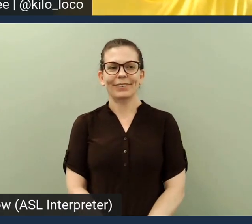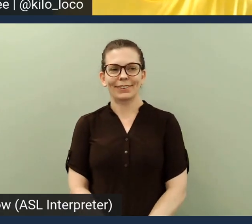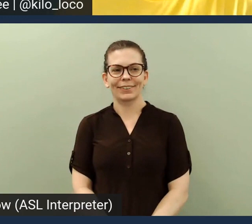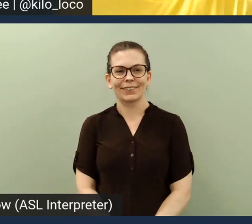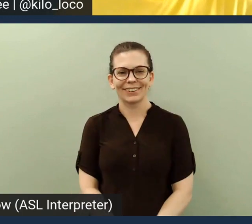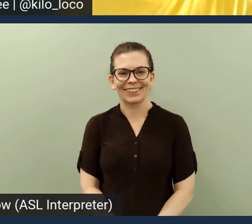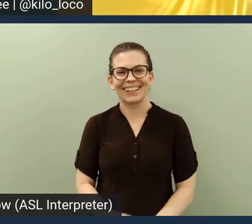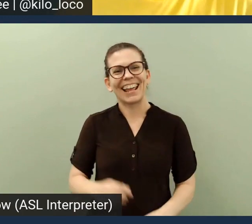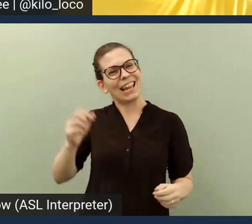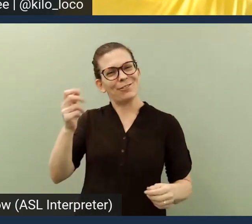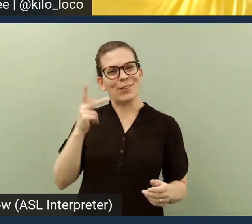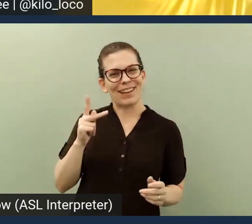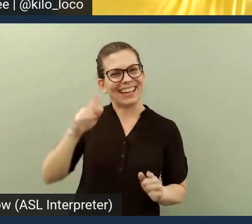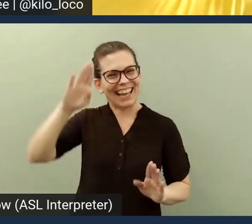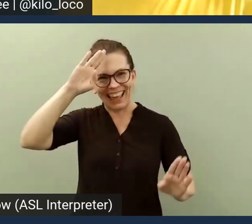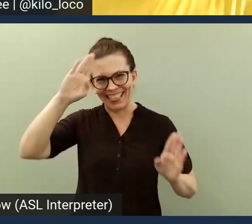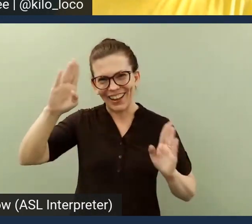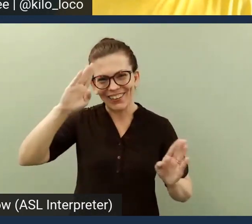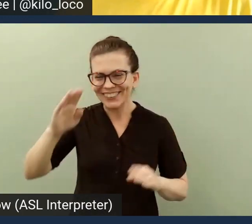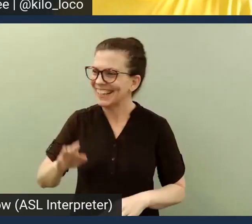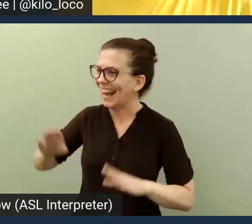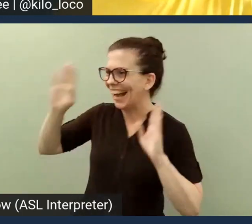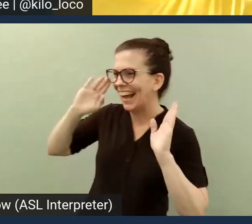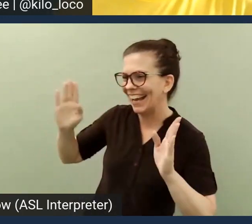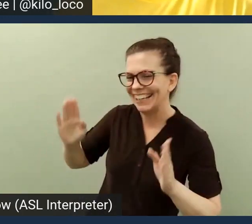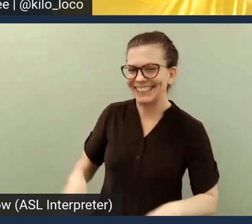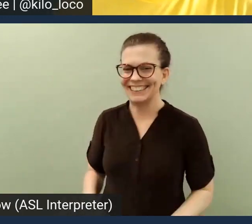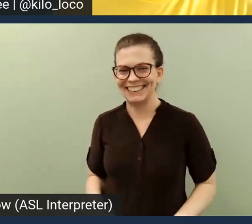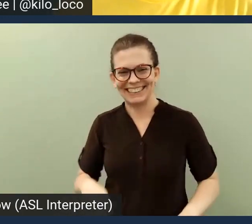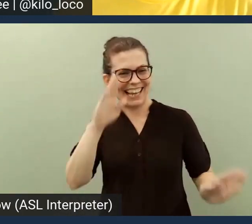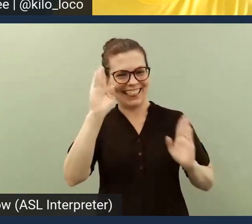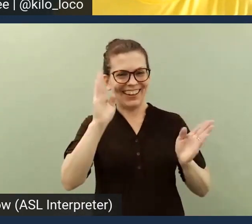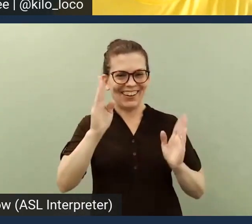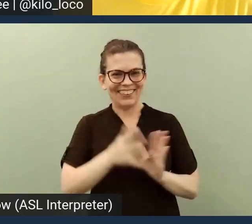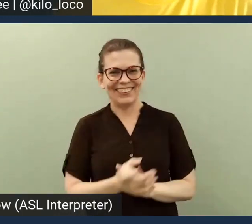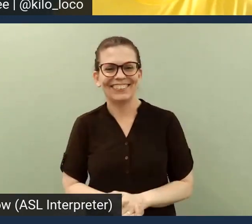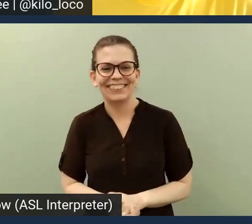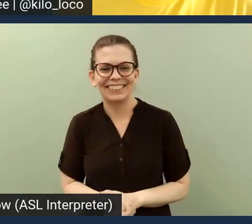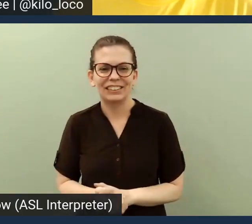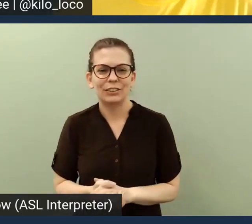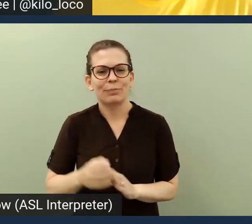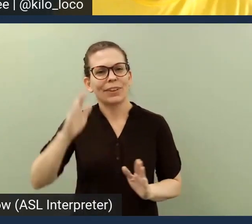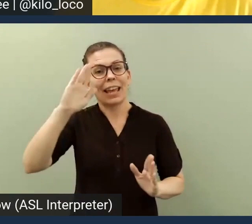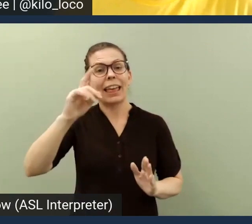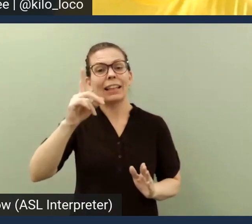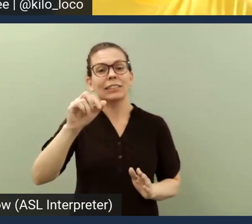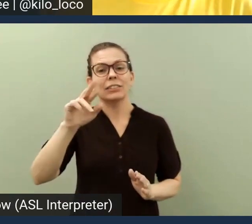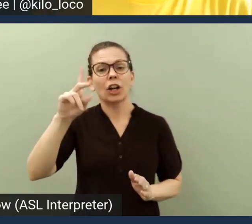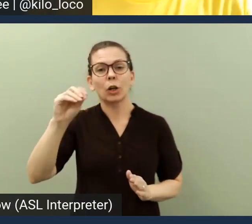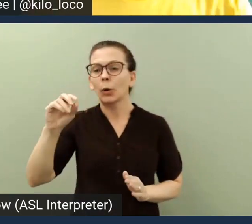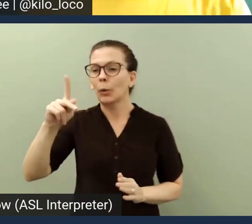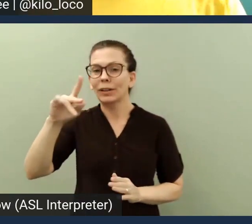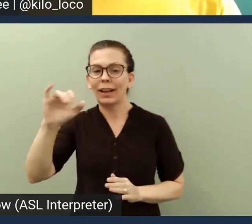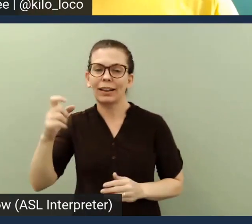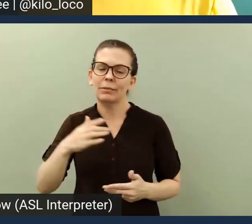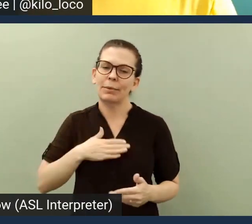And we're back. Hello. Hello. - Hello Kirit. Hey Darko, hey Kyle, glad to be here. Thanks for having me.